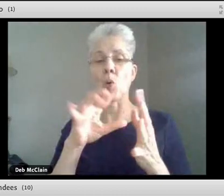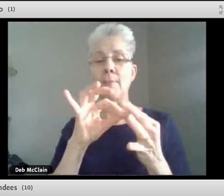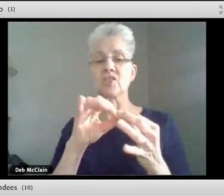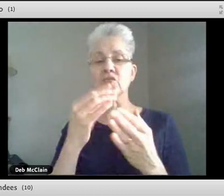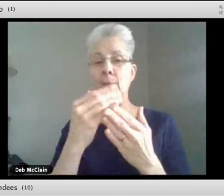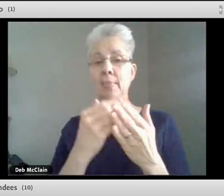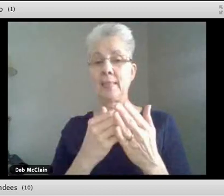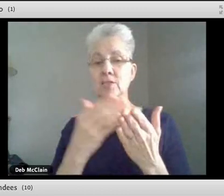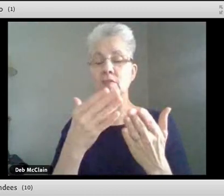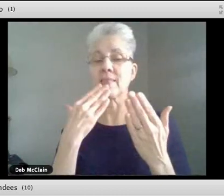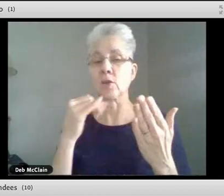Rollins: Thank you, Taylor. Thank you...